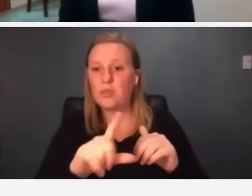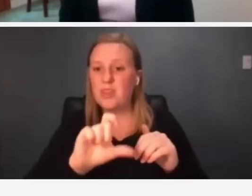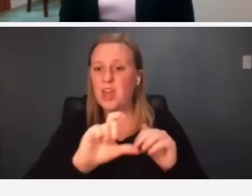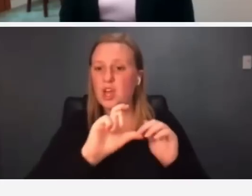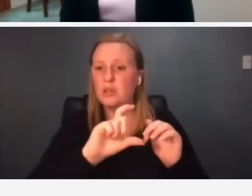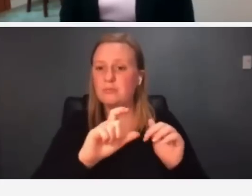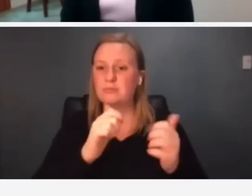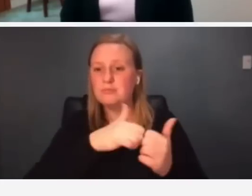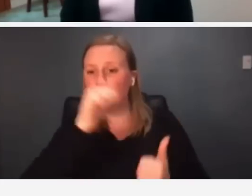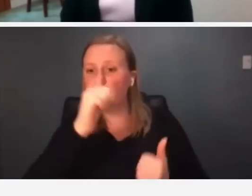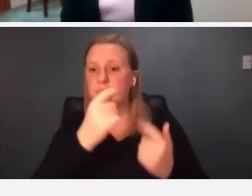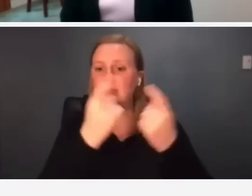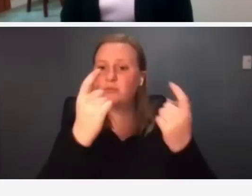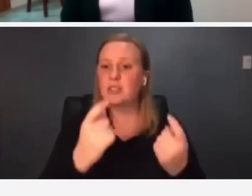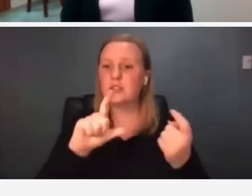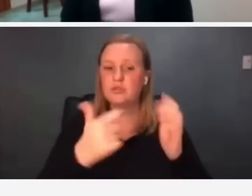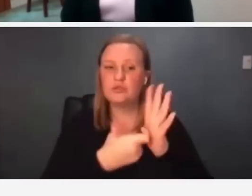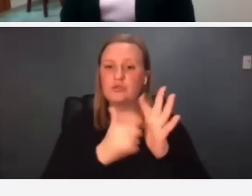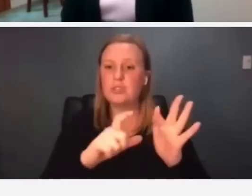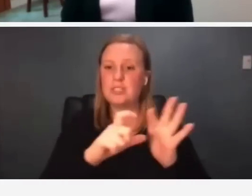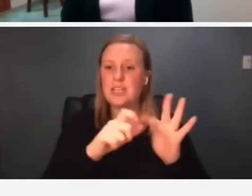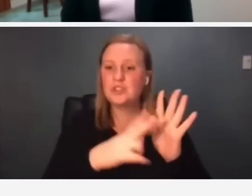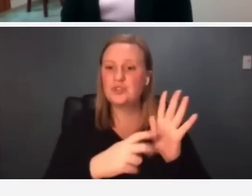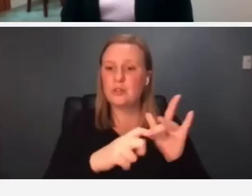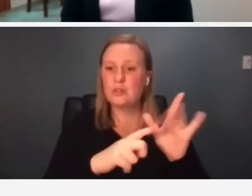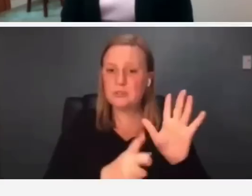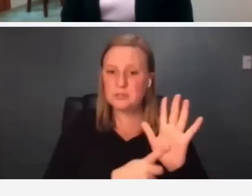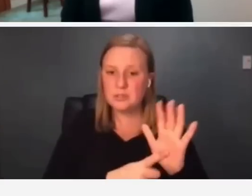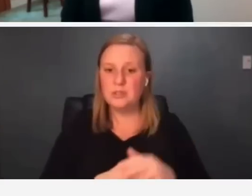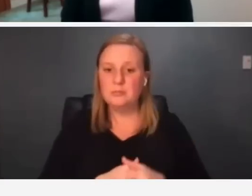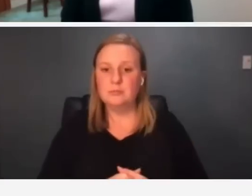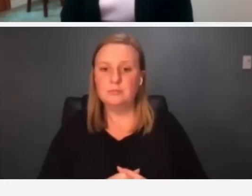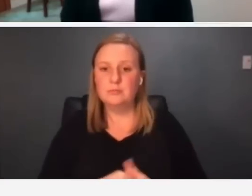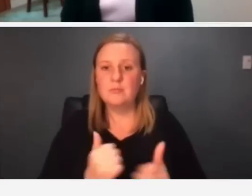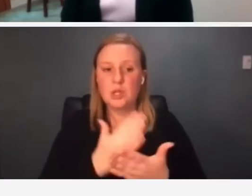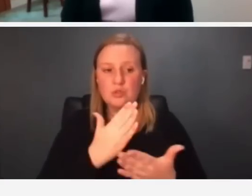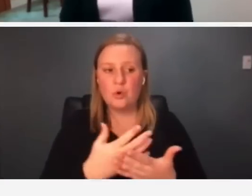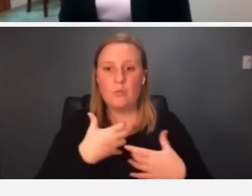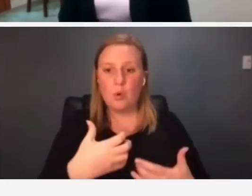the Commission starts doing and that there's greater financial and prudential reporting.